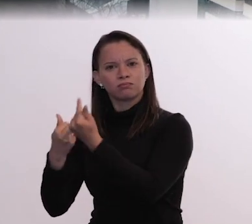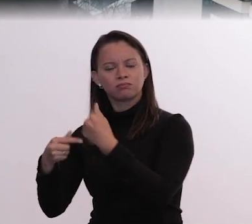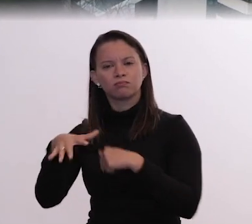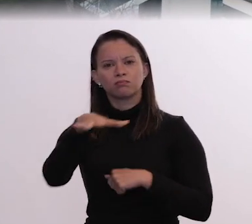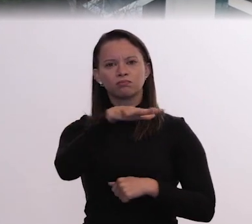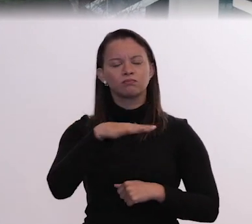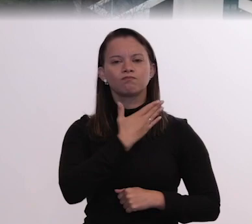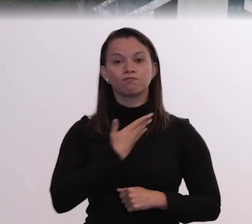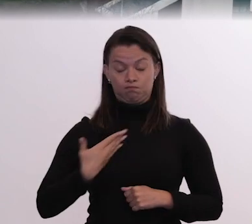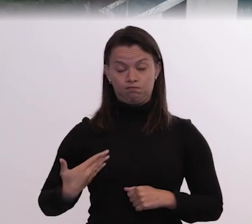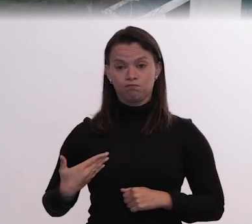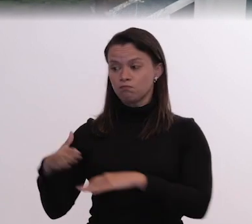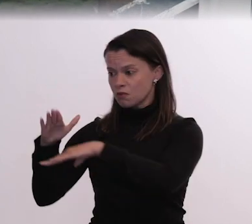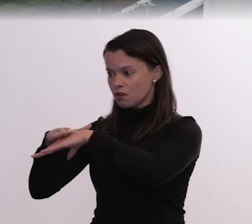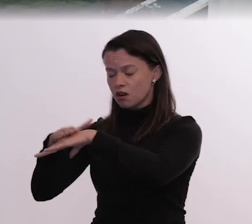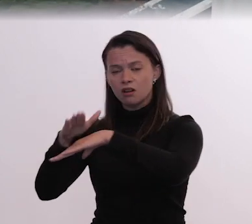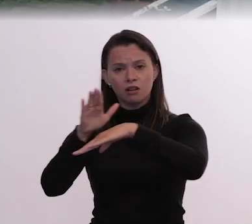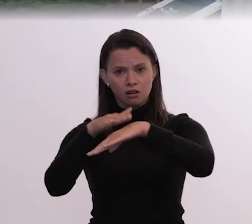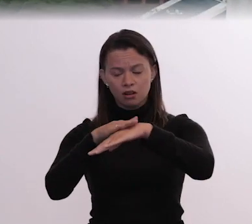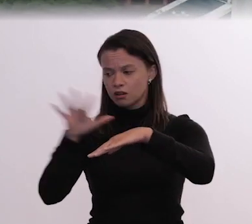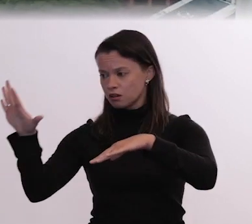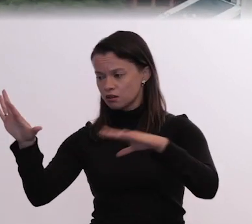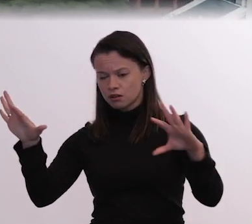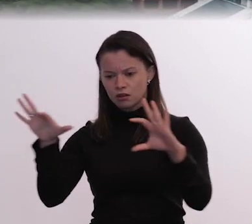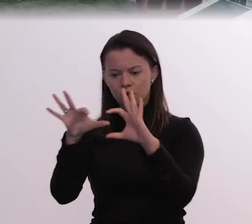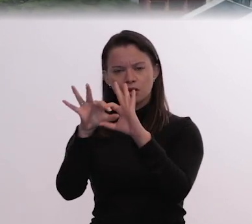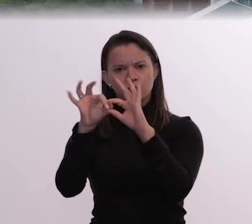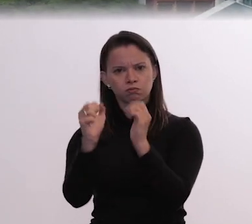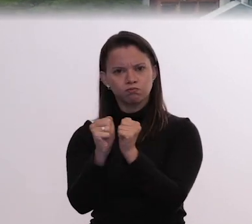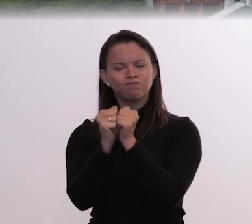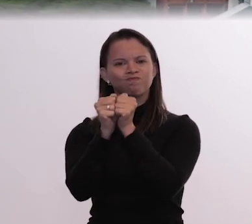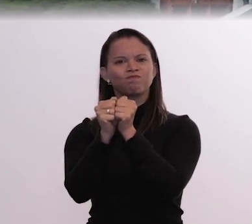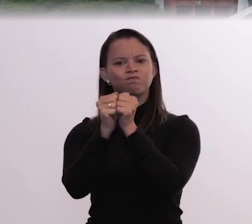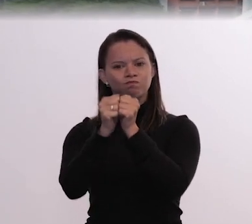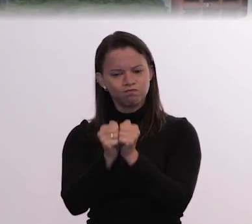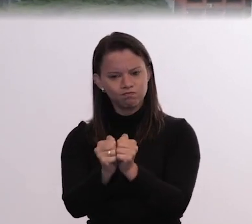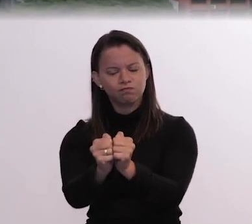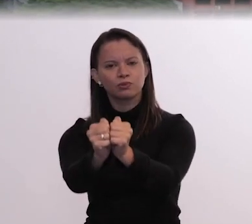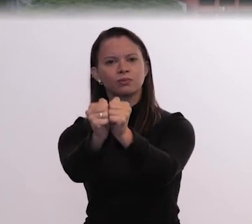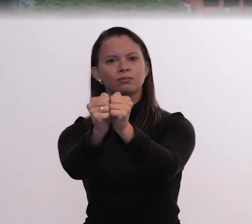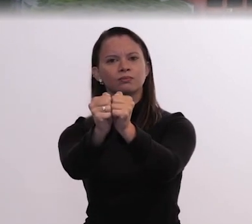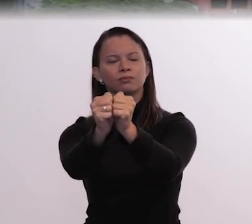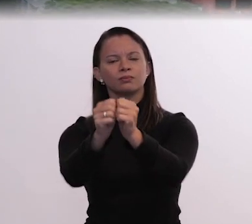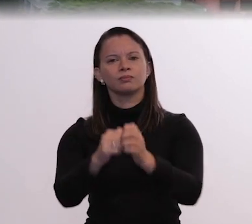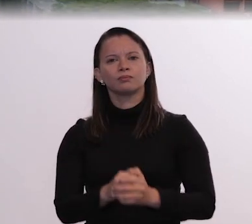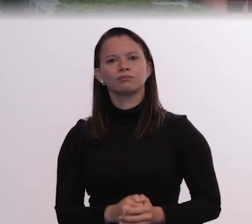because it is from these initiatives of setting up projects, having ideas and concepts